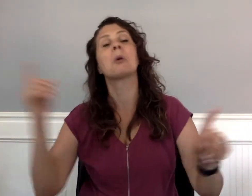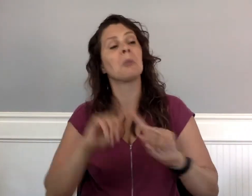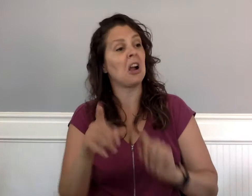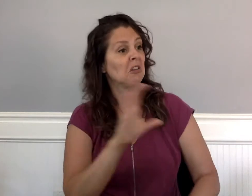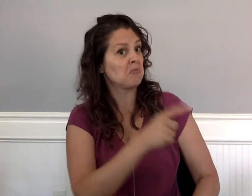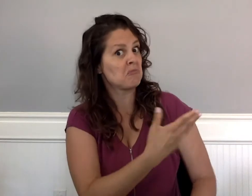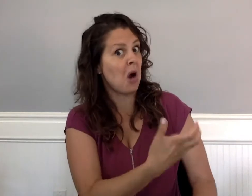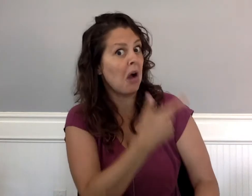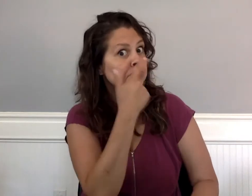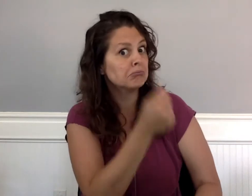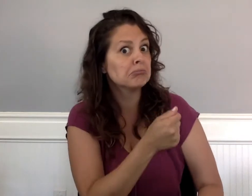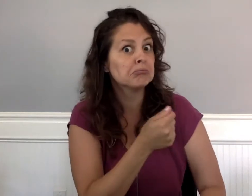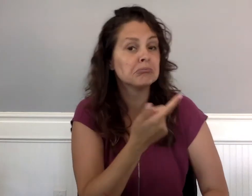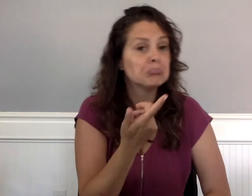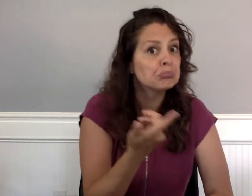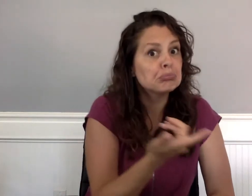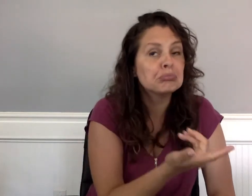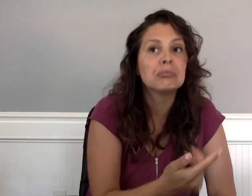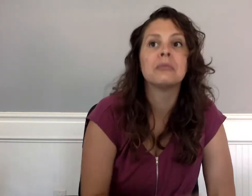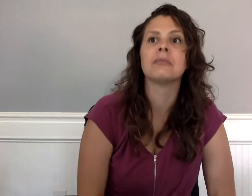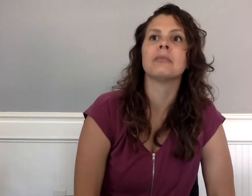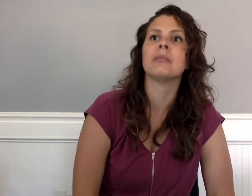Wouldn’t you, Charlie?”